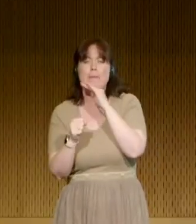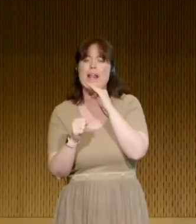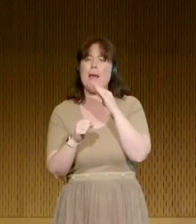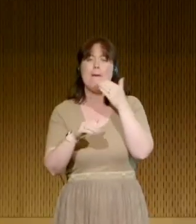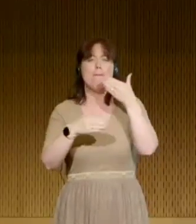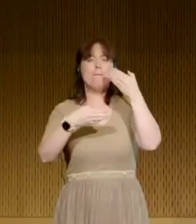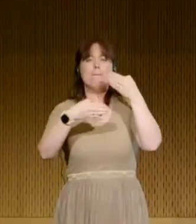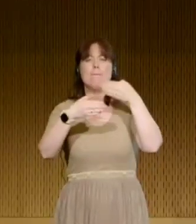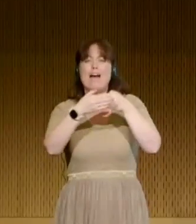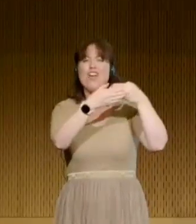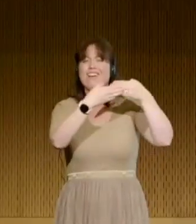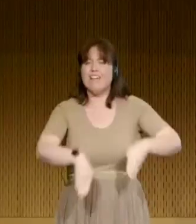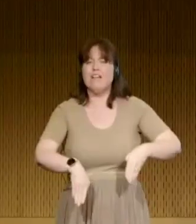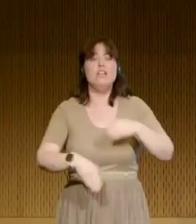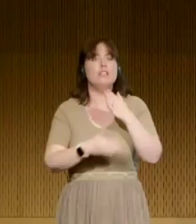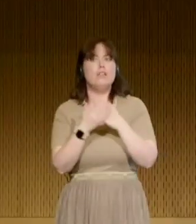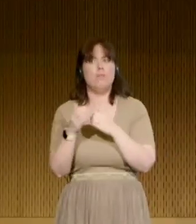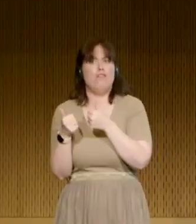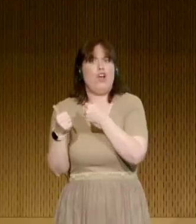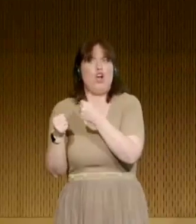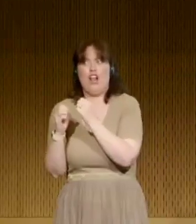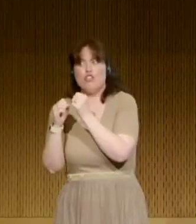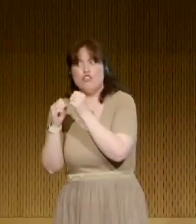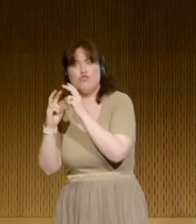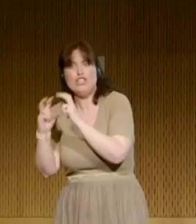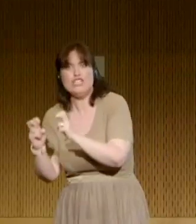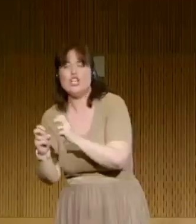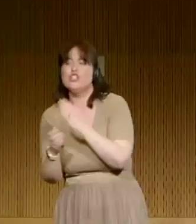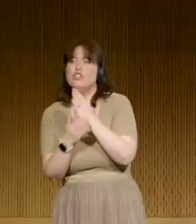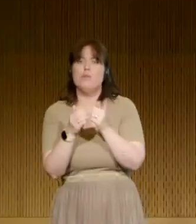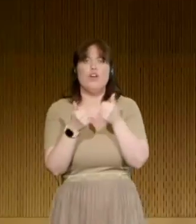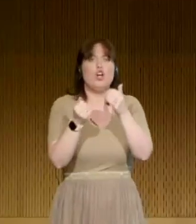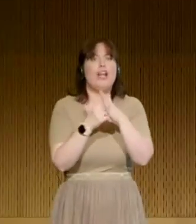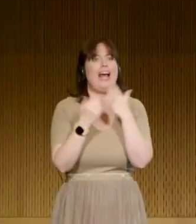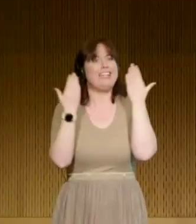be really great at the research, some might be really great at the demonstration but within a